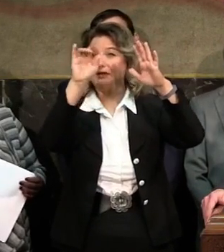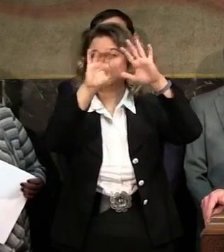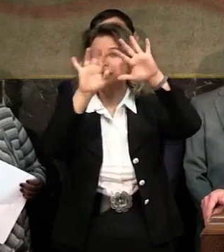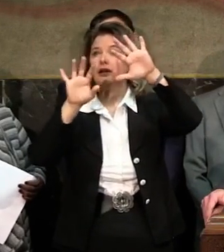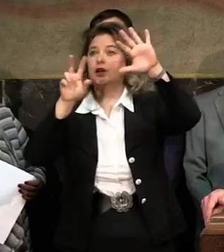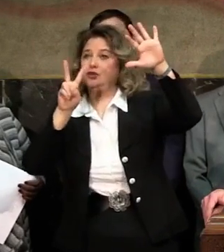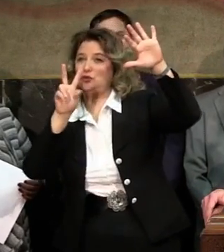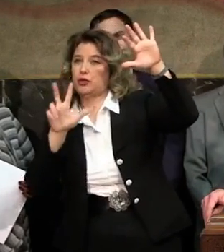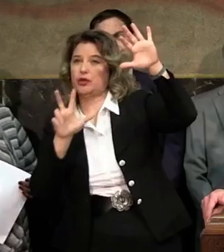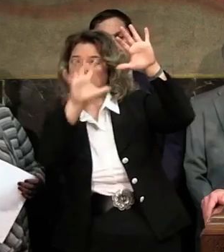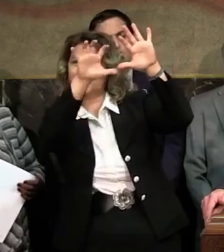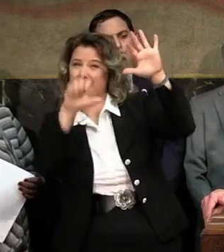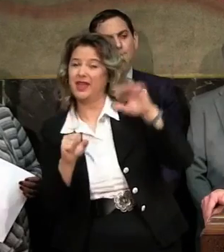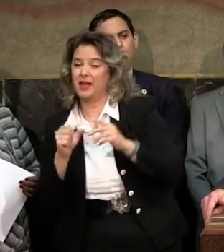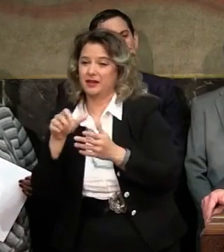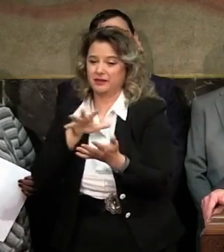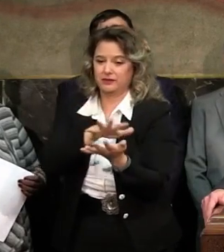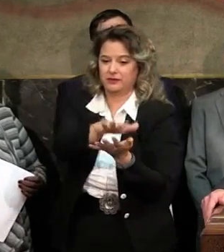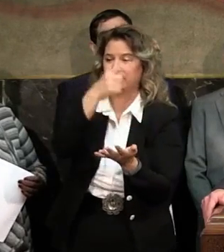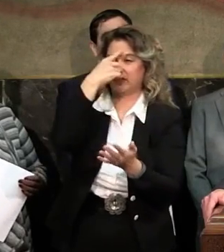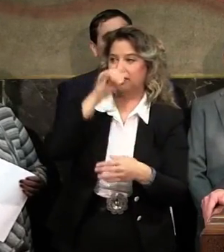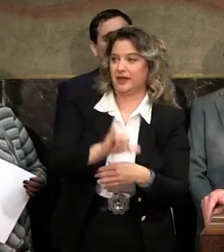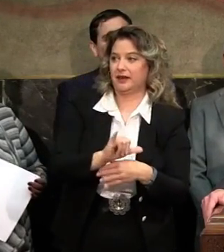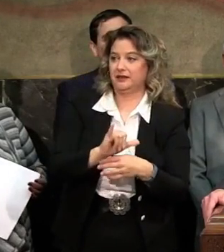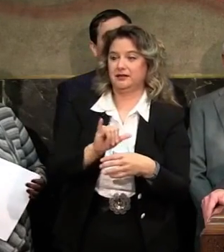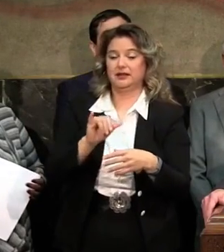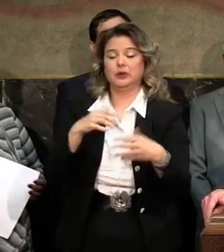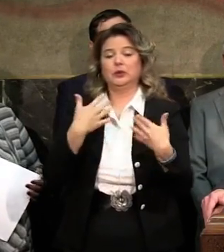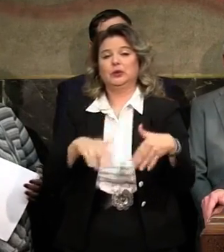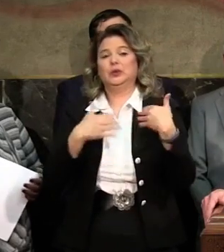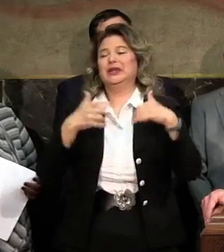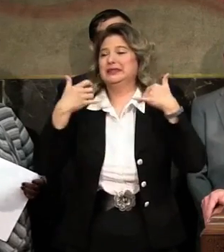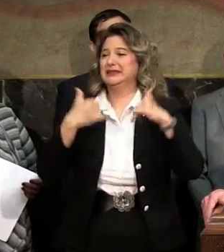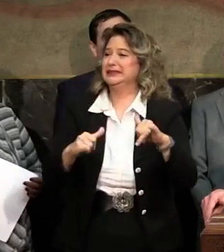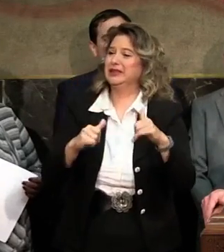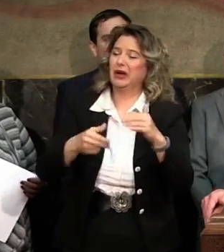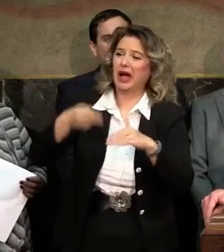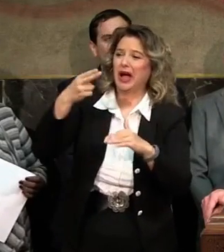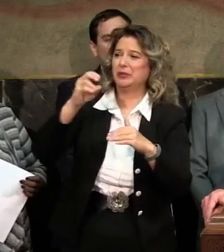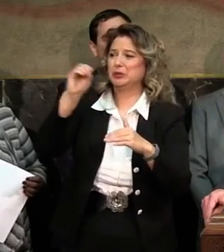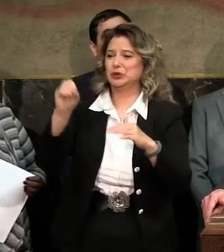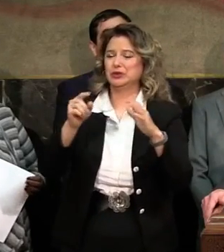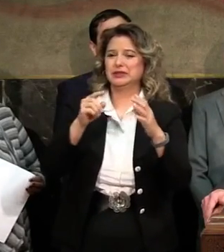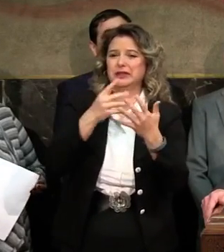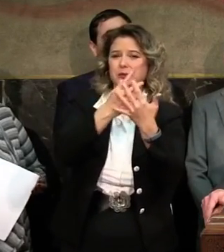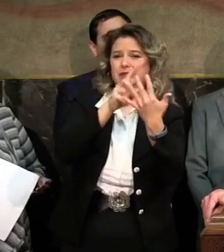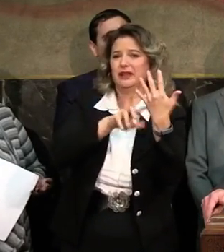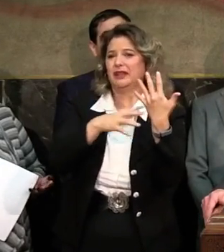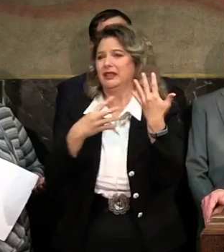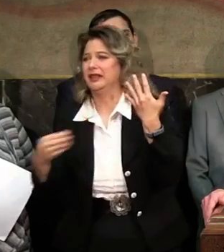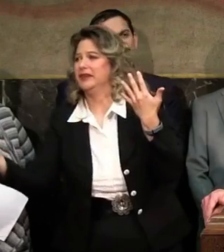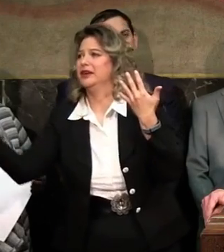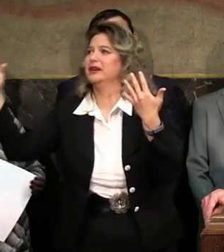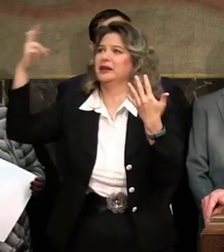investment of taxpayer funds recidivism rates remain high one in three people who leave prison in Louisiana returned